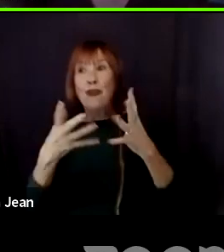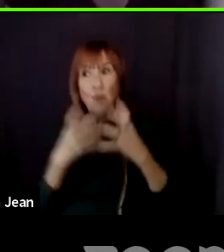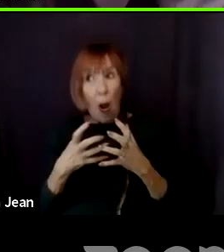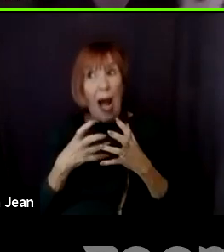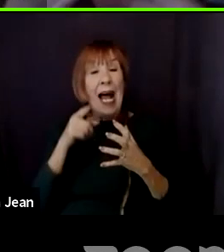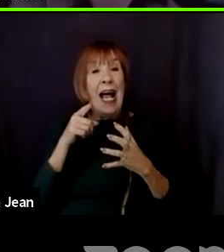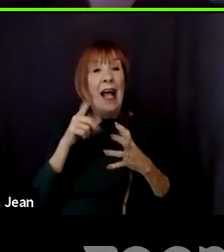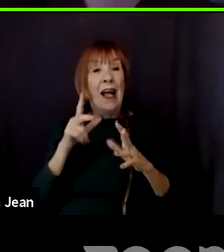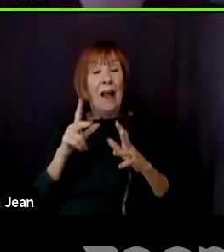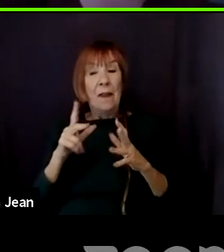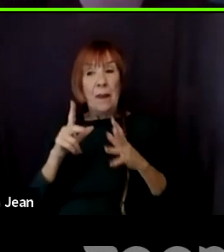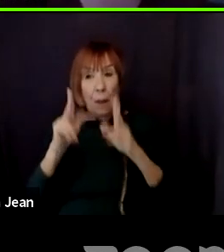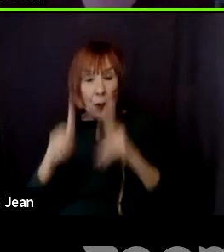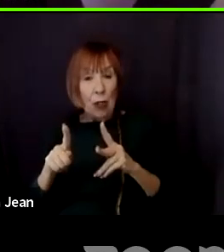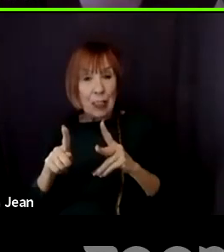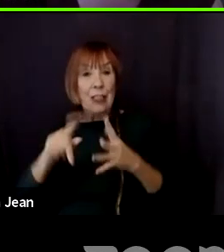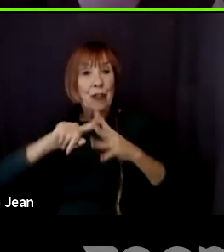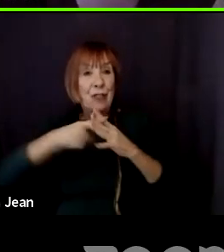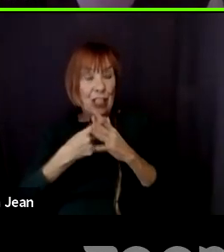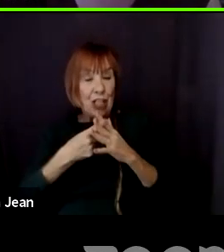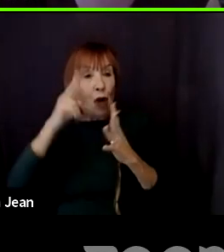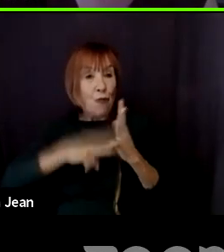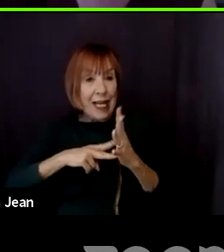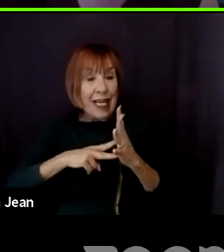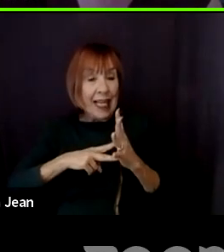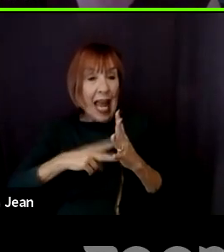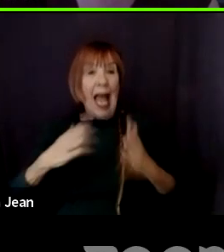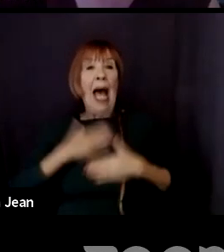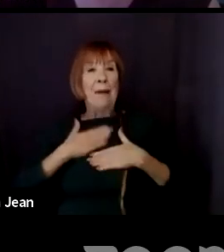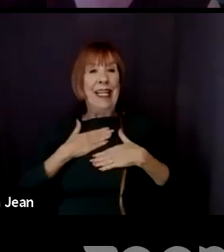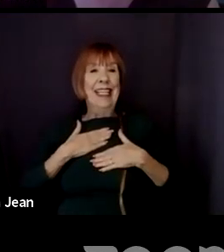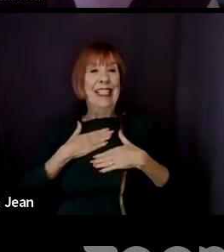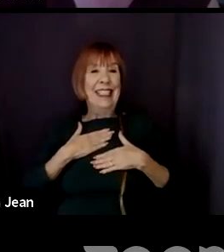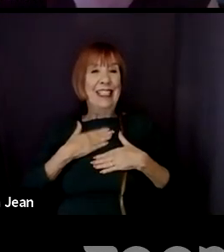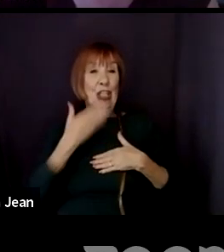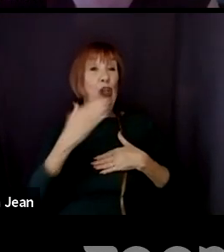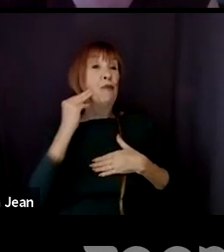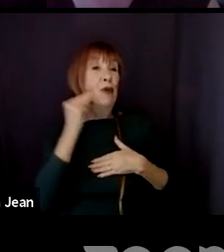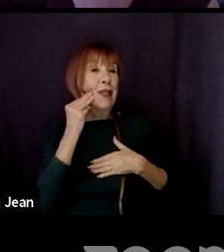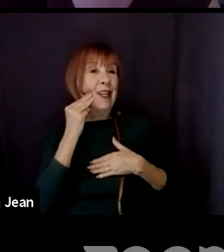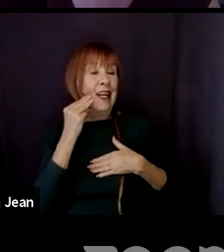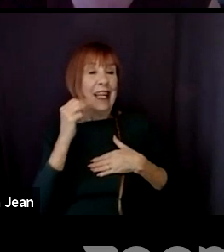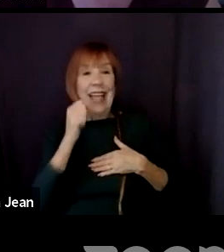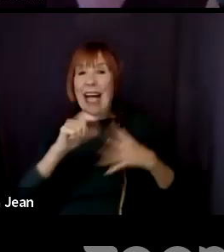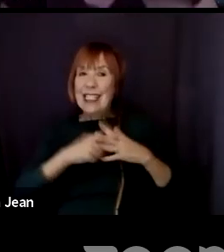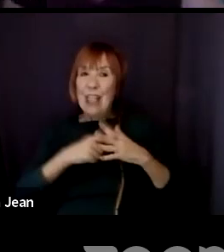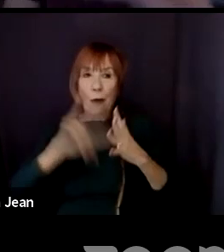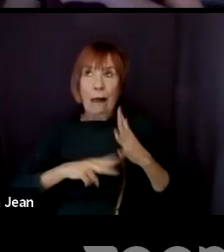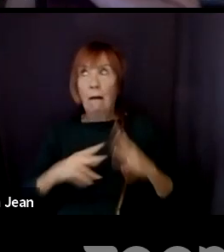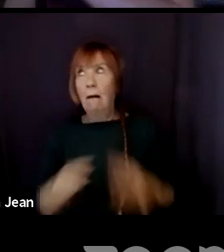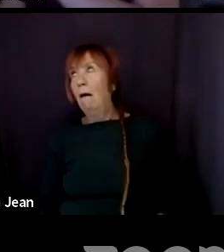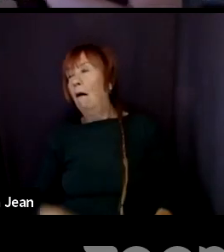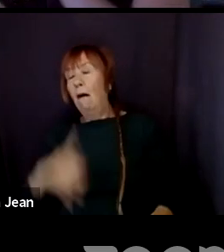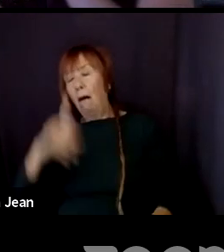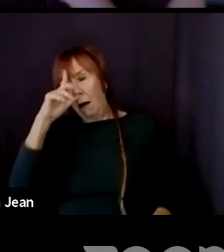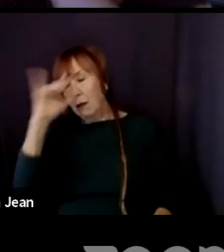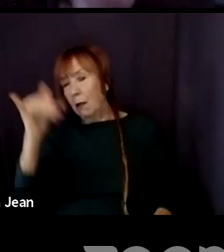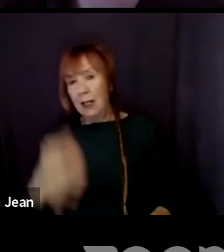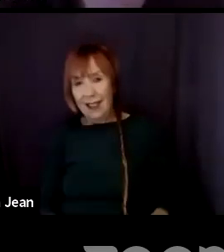So, I'll make sure it's short and then proofread the hell out of it. So that-- Truly though is feeling in the world, is when you're asked to read something,